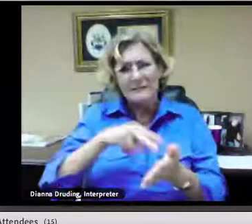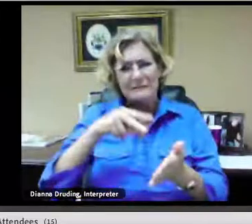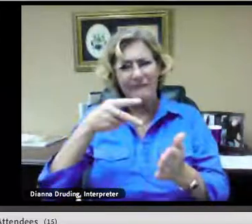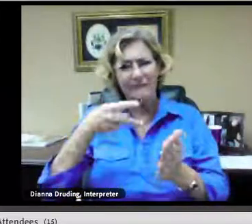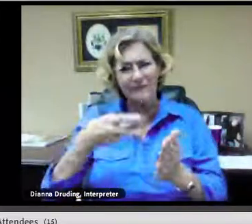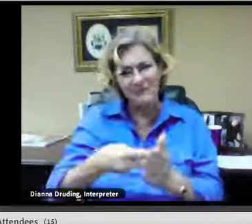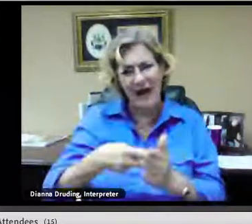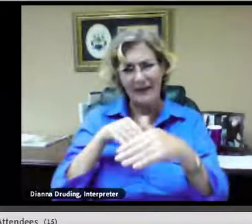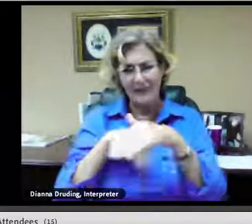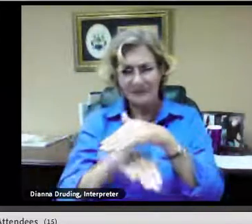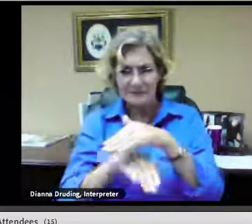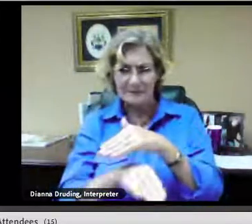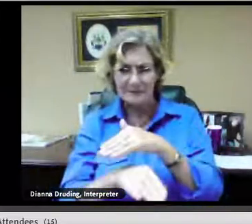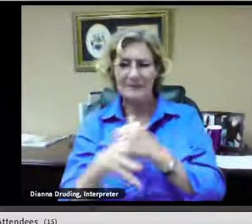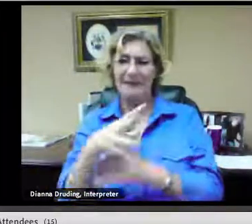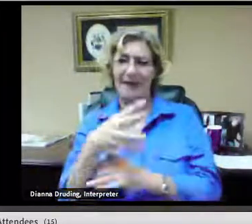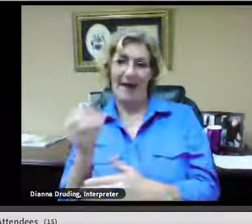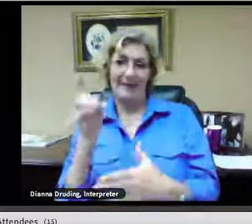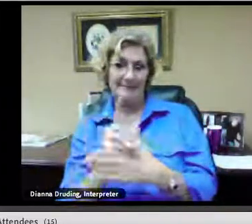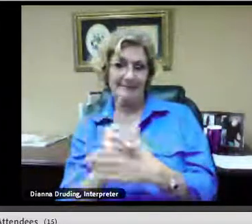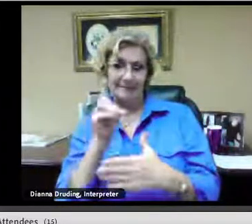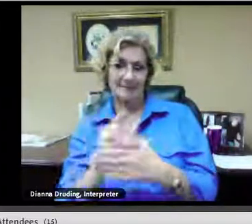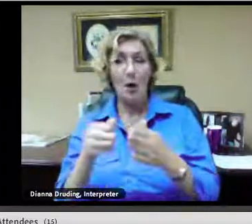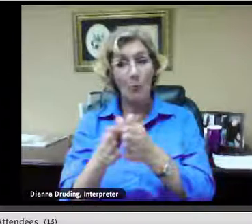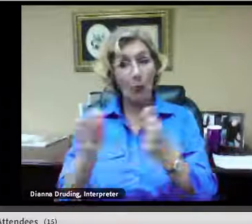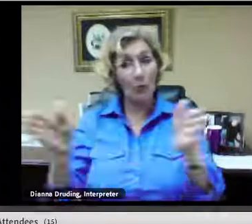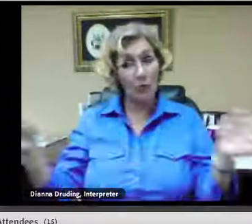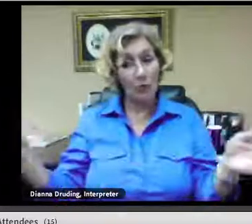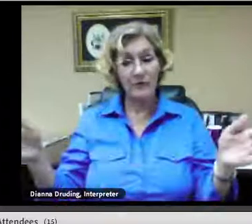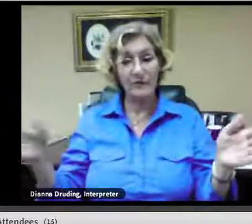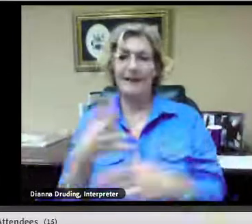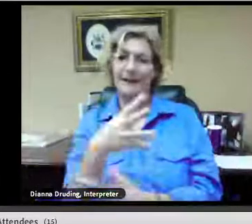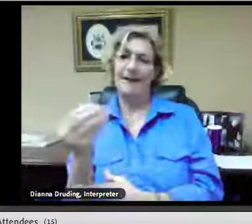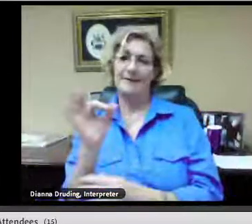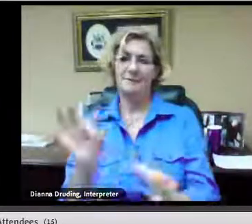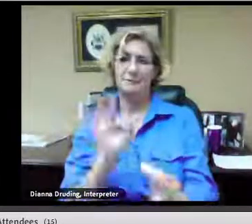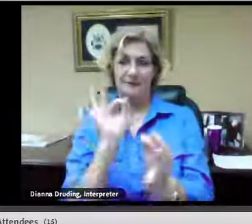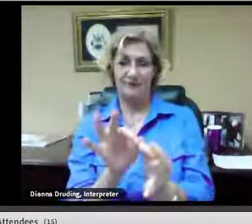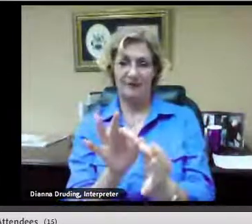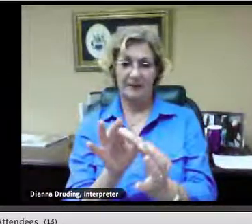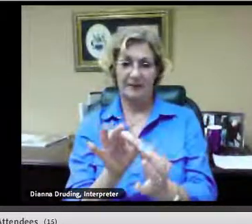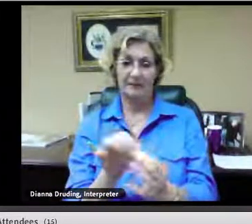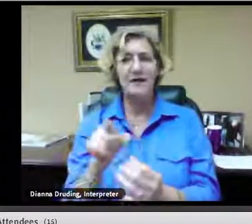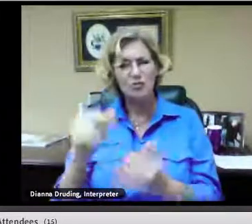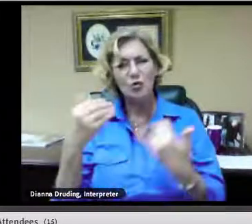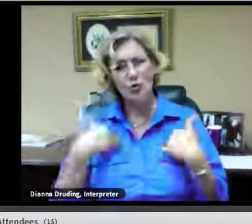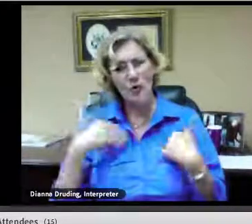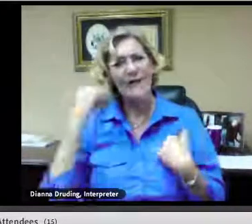and disability both broadly and specifically just so you can kind of get an idea of where these conversations